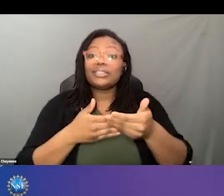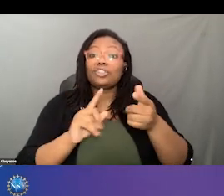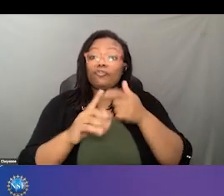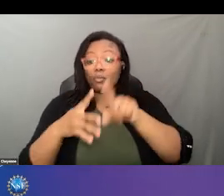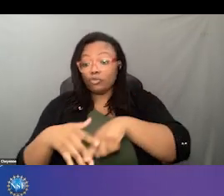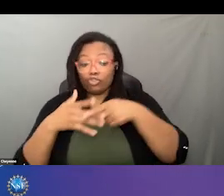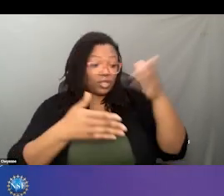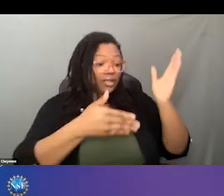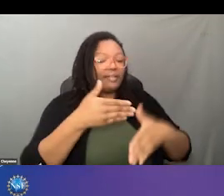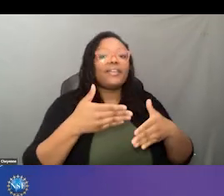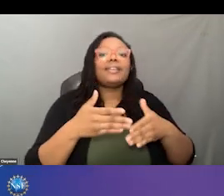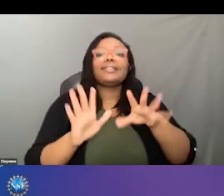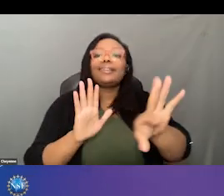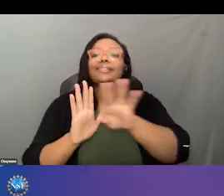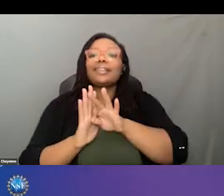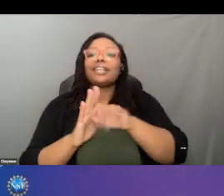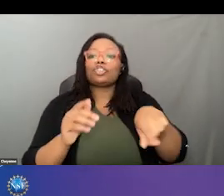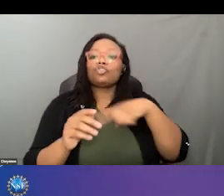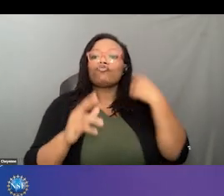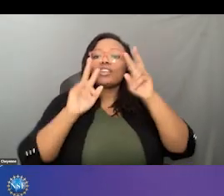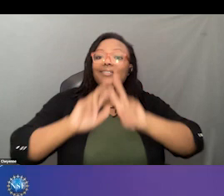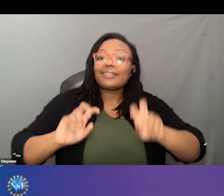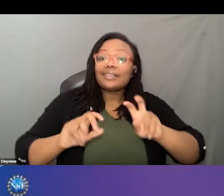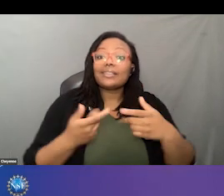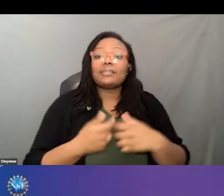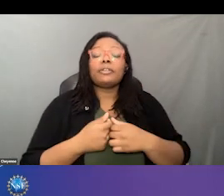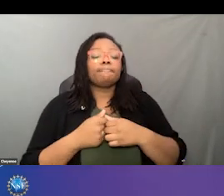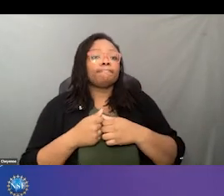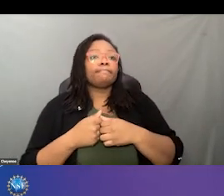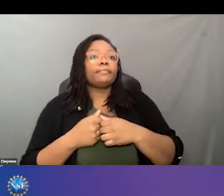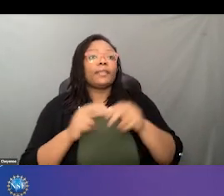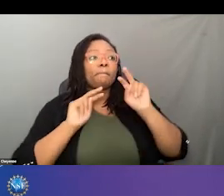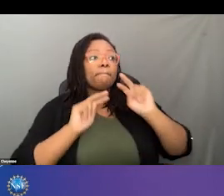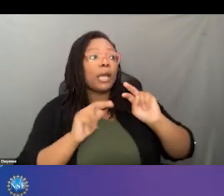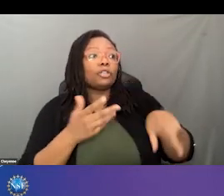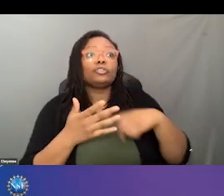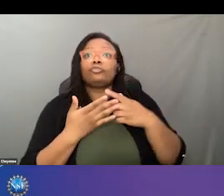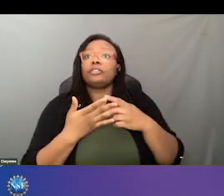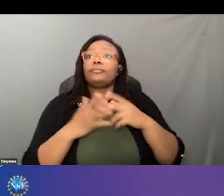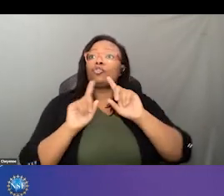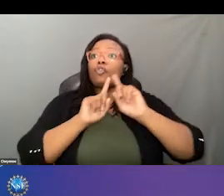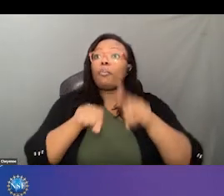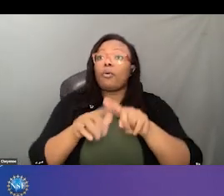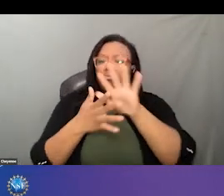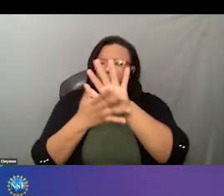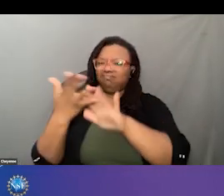from beginning to end, selection, risk assessment, monitoring, reporting.